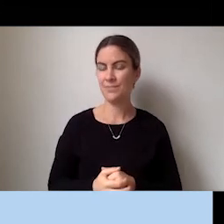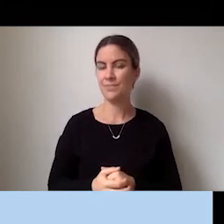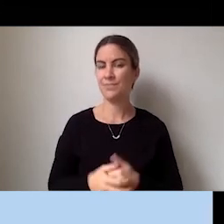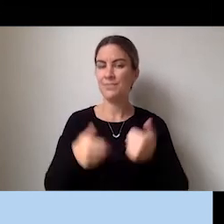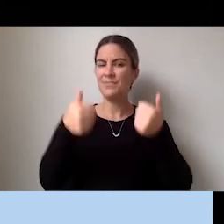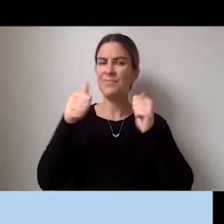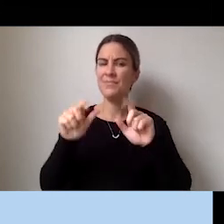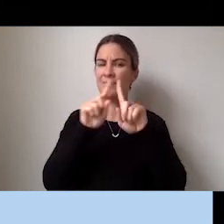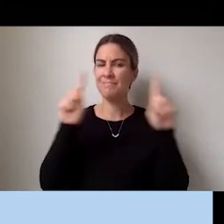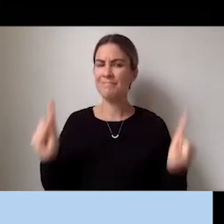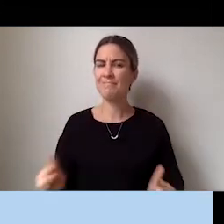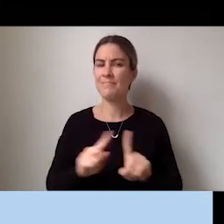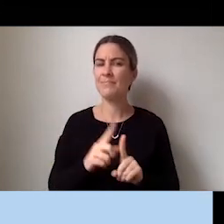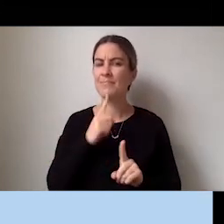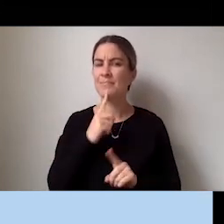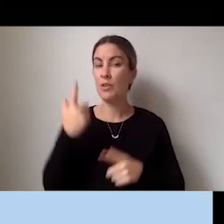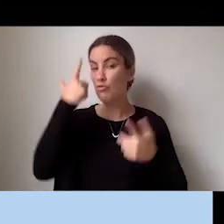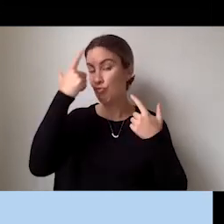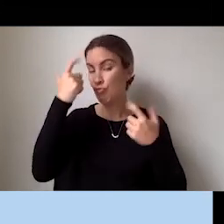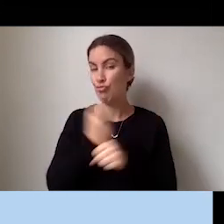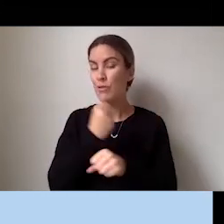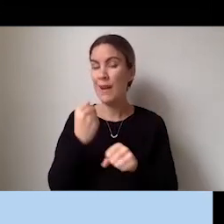solidarity", and has a number of questions on them that I will read